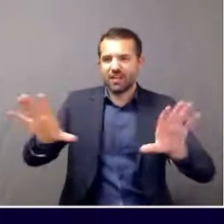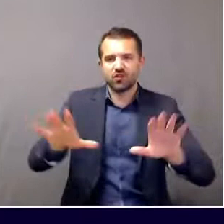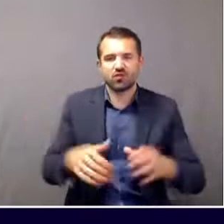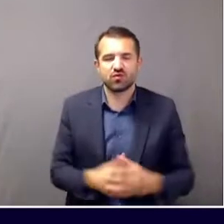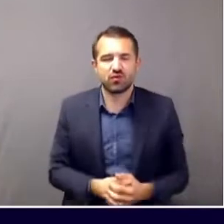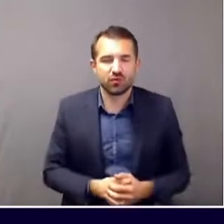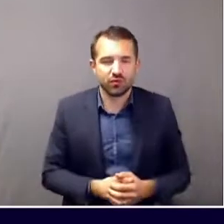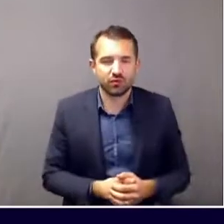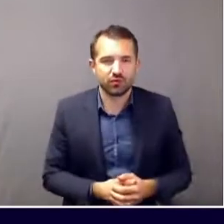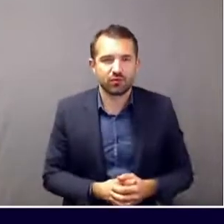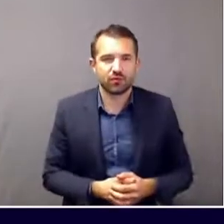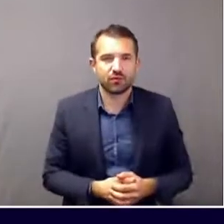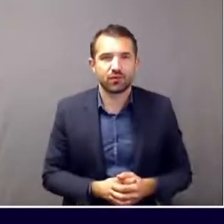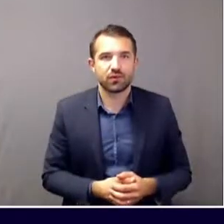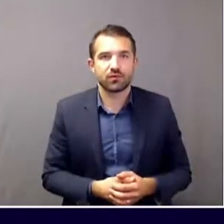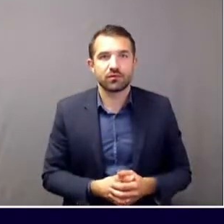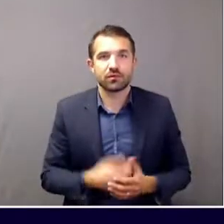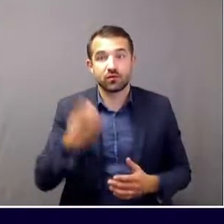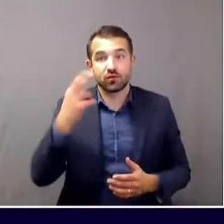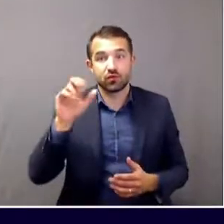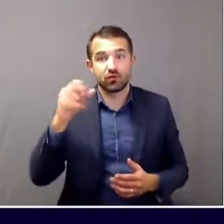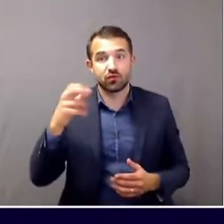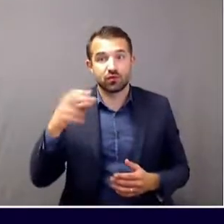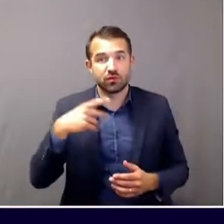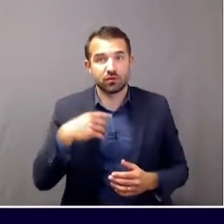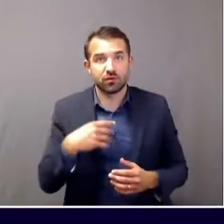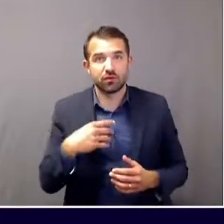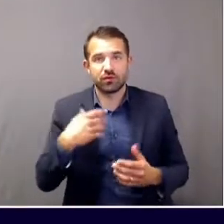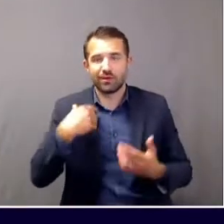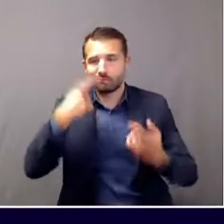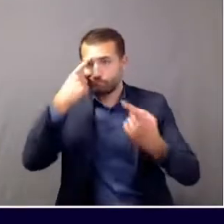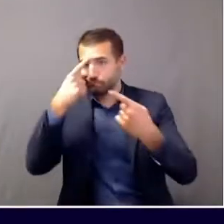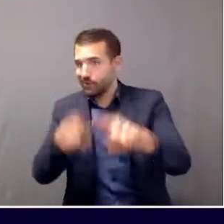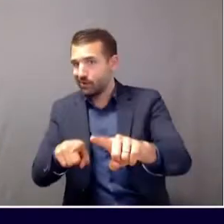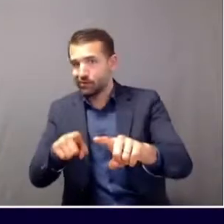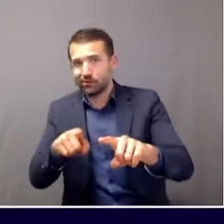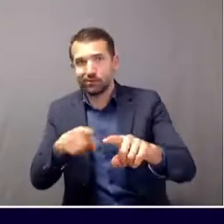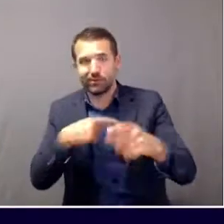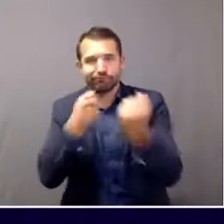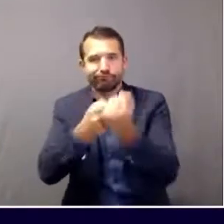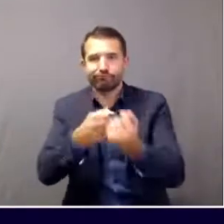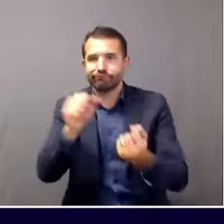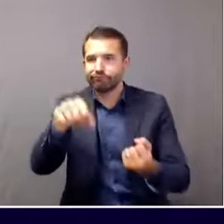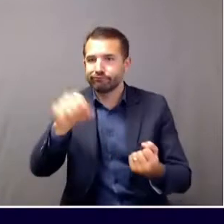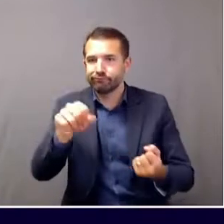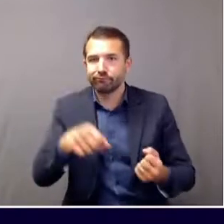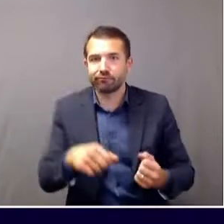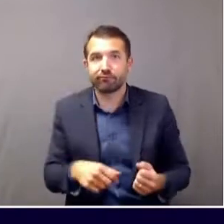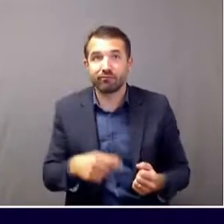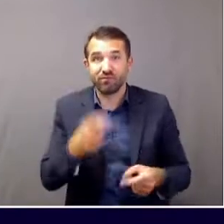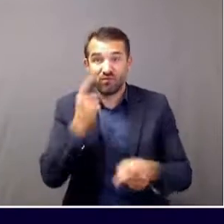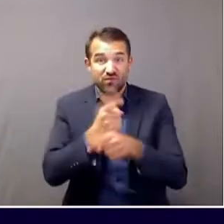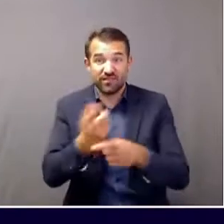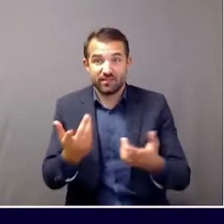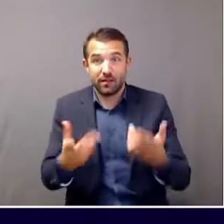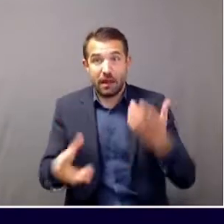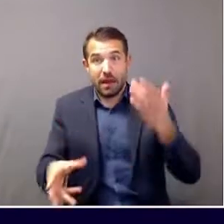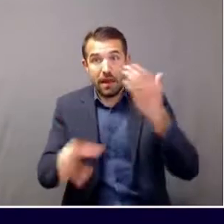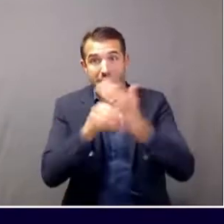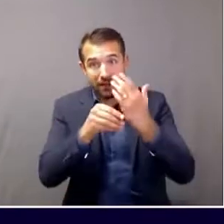and we're back I'll hold I completely concur with my commission member member wait